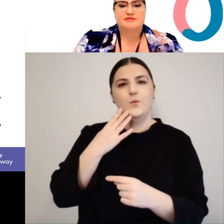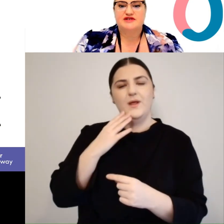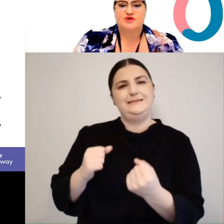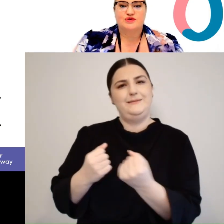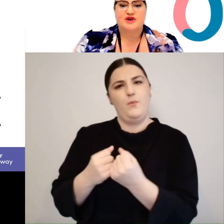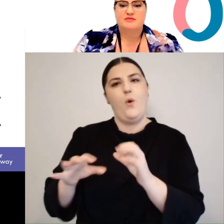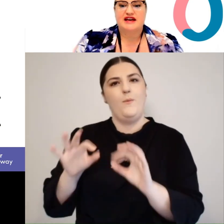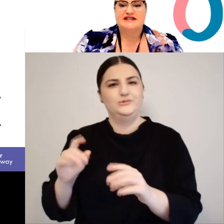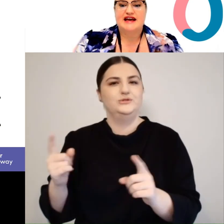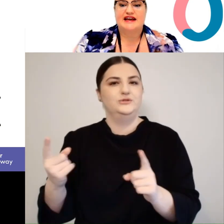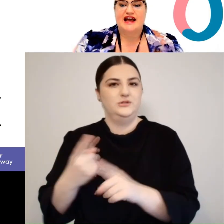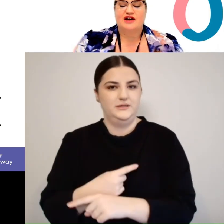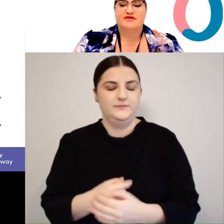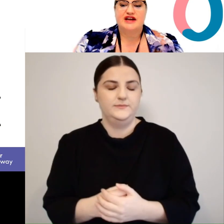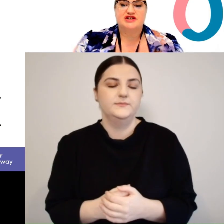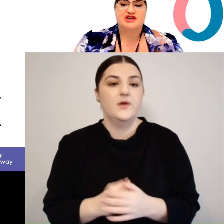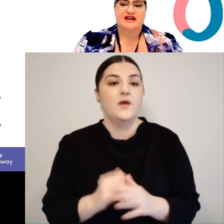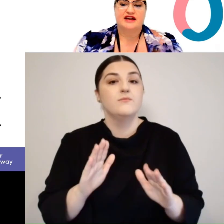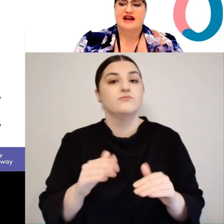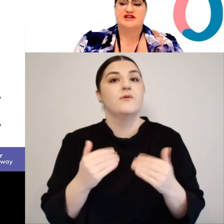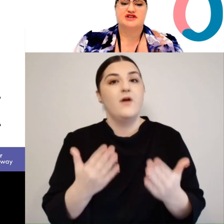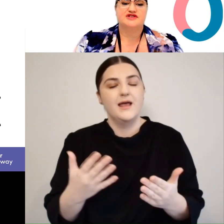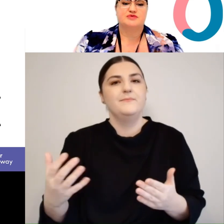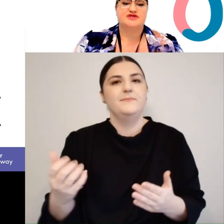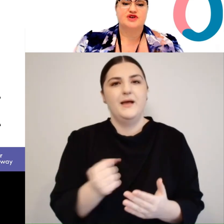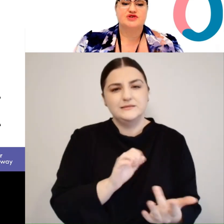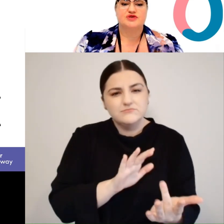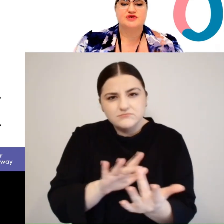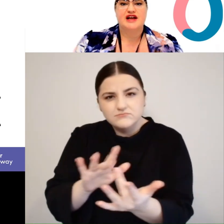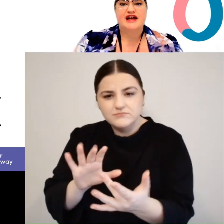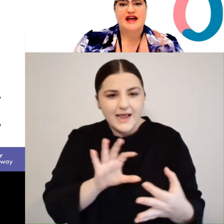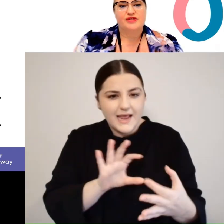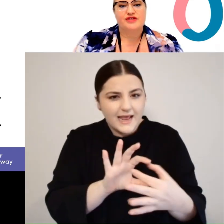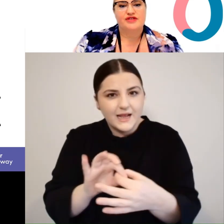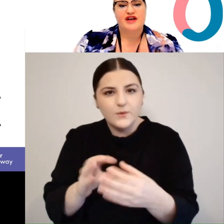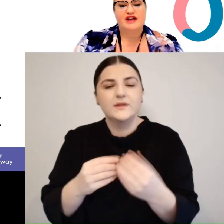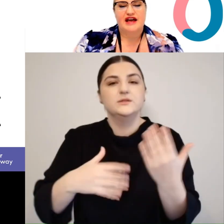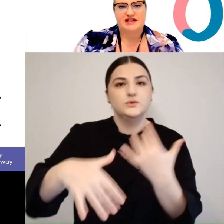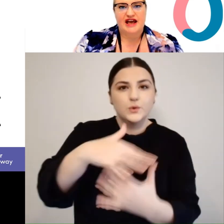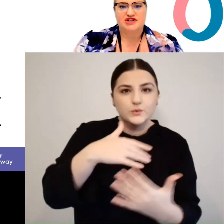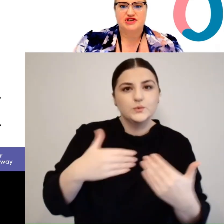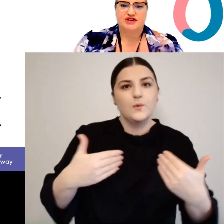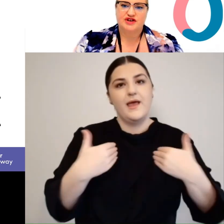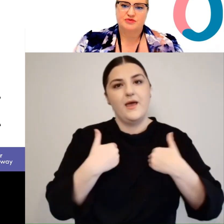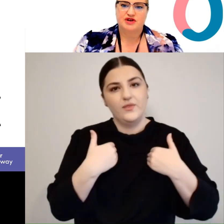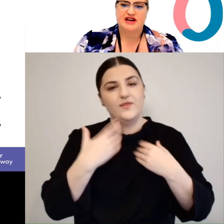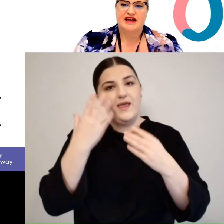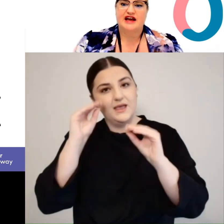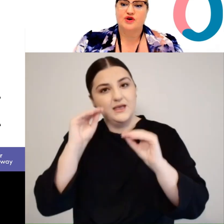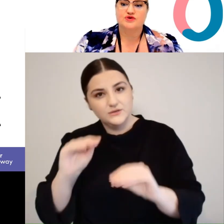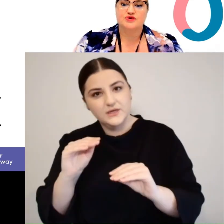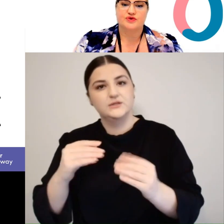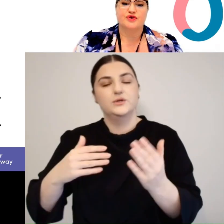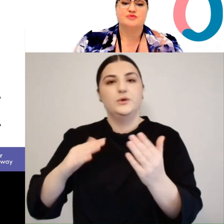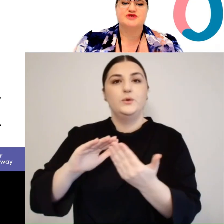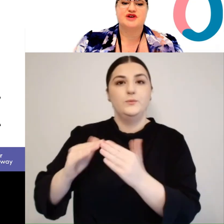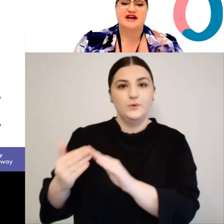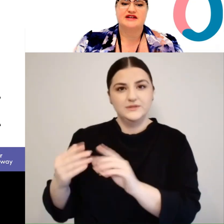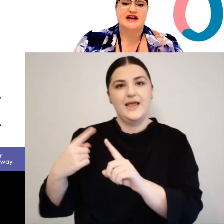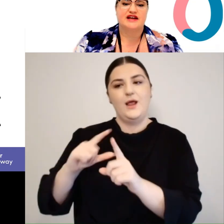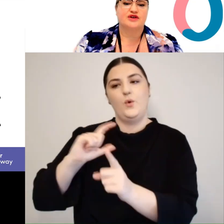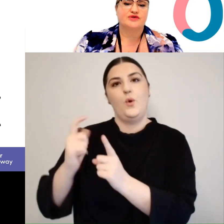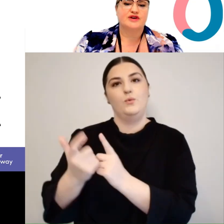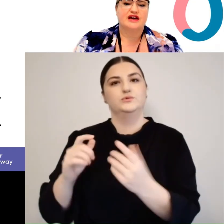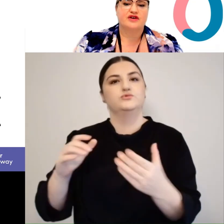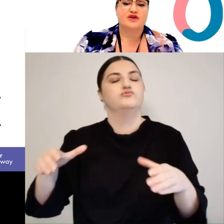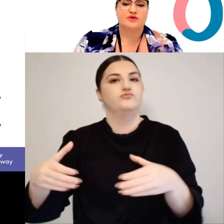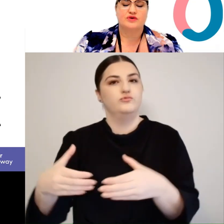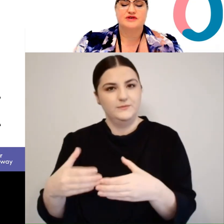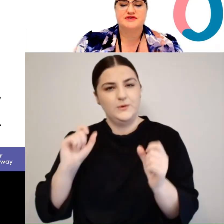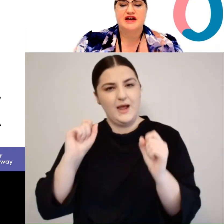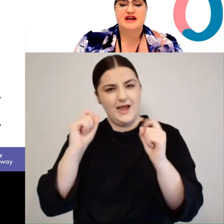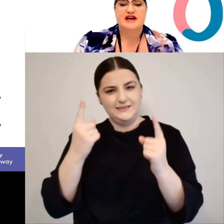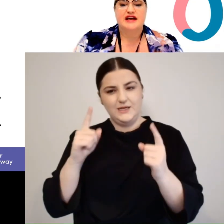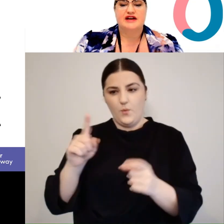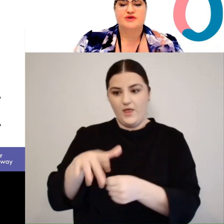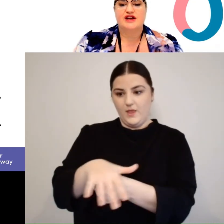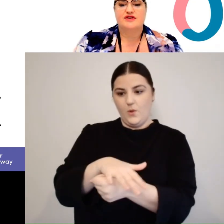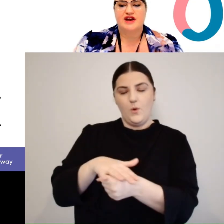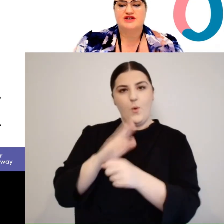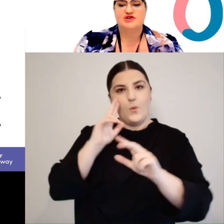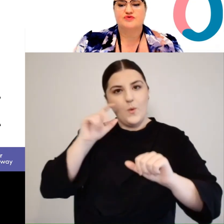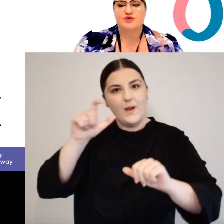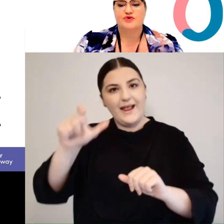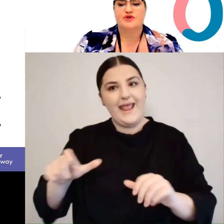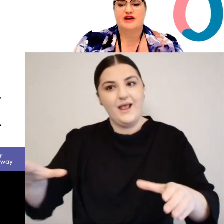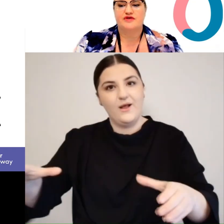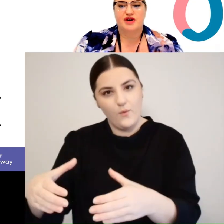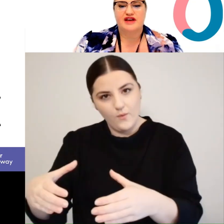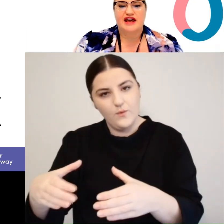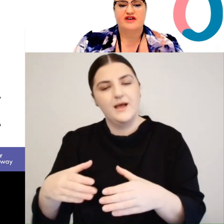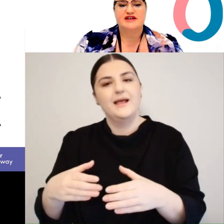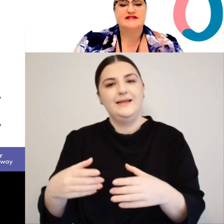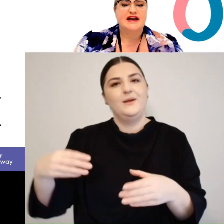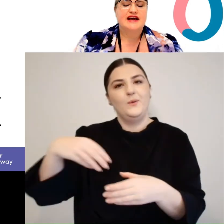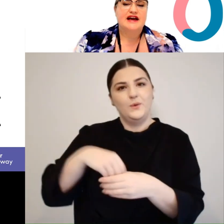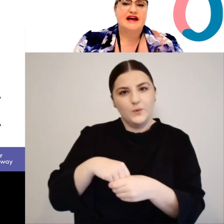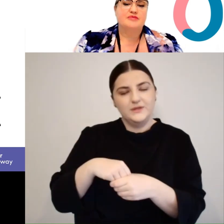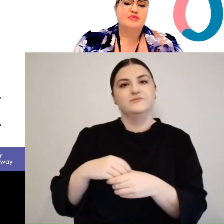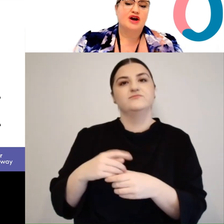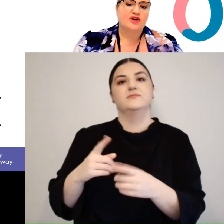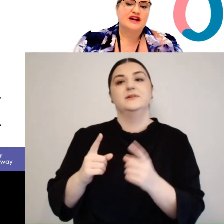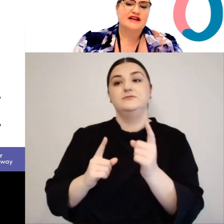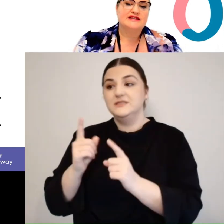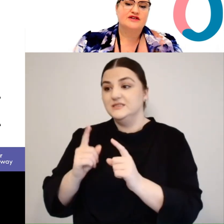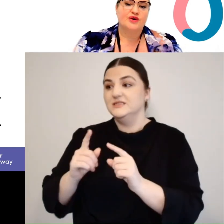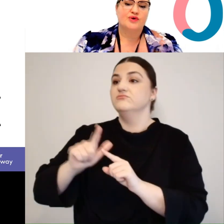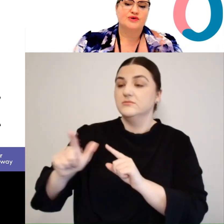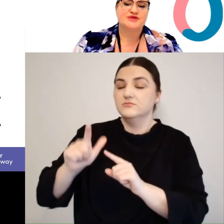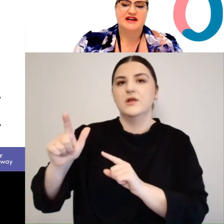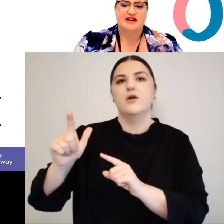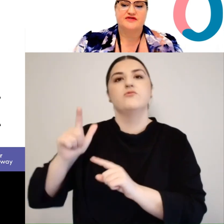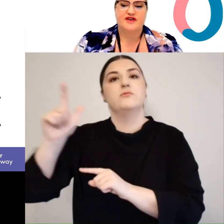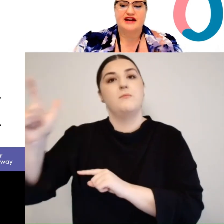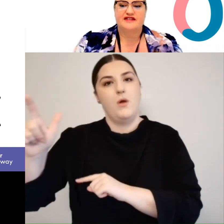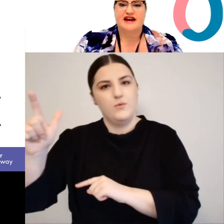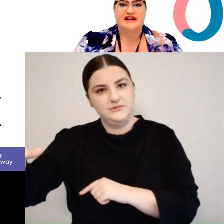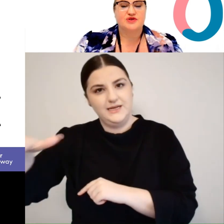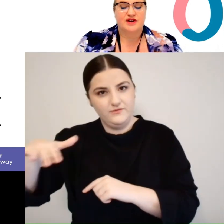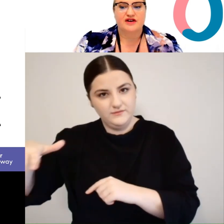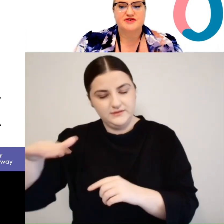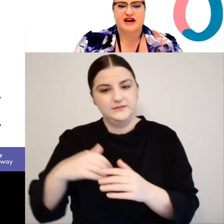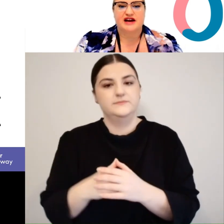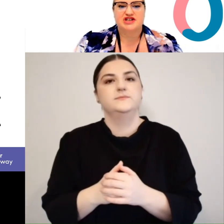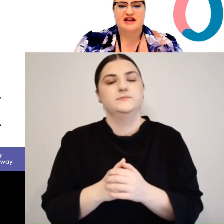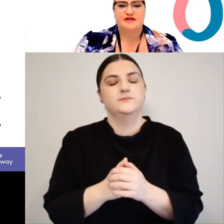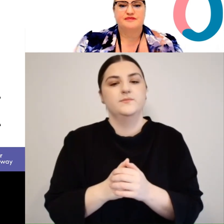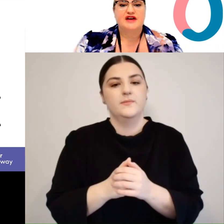Providers must also maintain outreach and connections with social, health, education, community, and cultural groups to understand local carer cohorts, including regional, rural, and remote carers, and the priority cohorts identified in the National Carer Strategy.